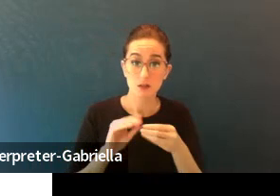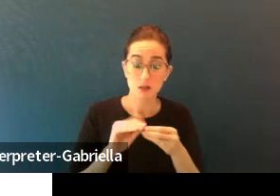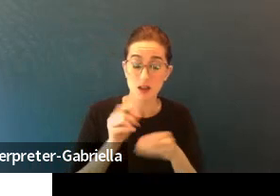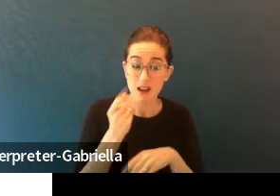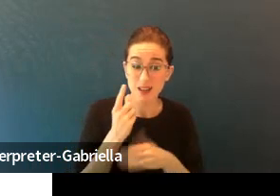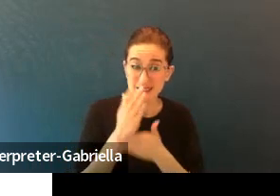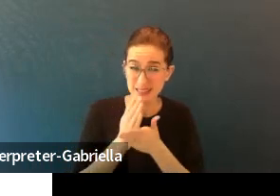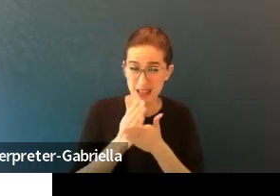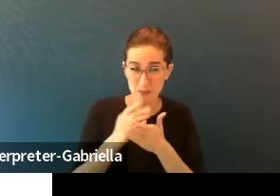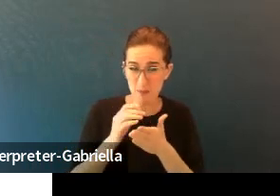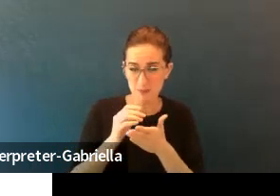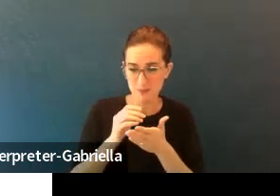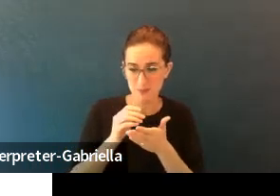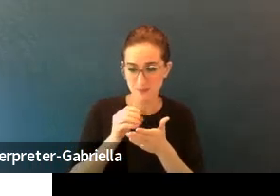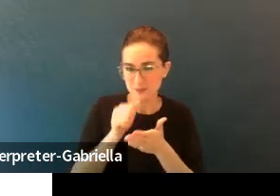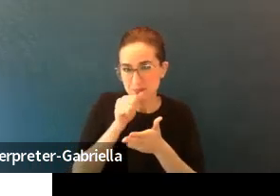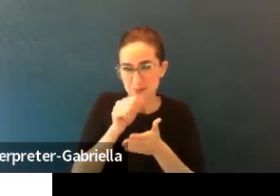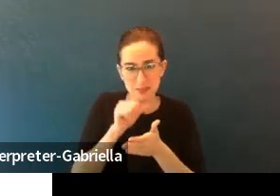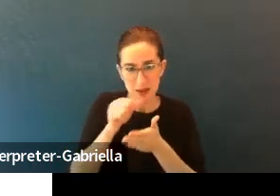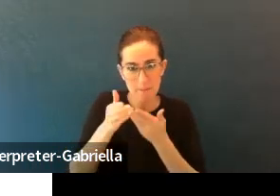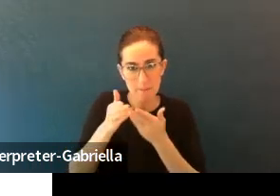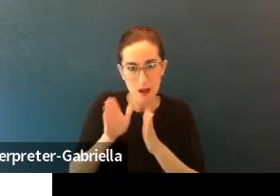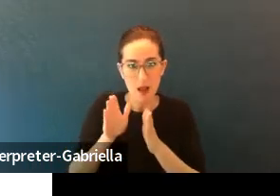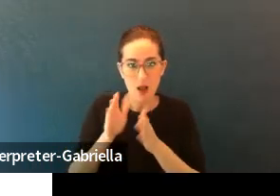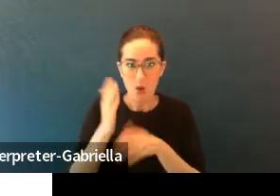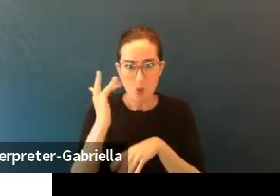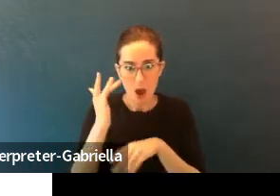because they have some type of the student lists associated with those dashboards,